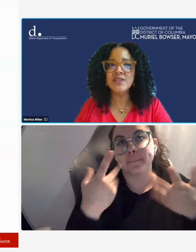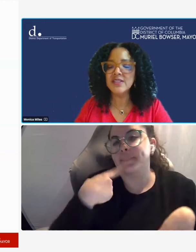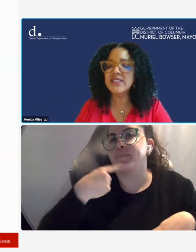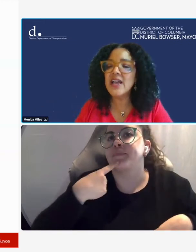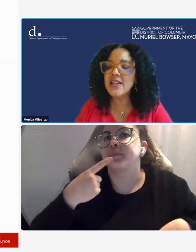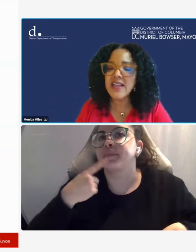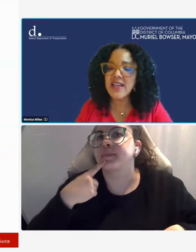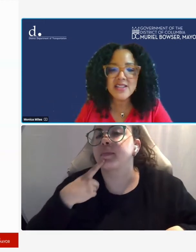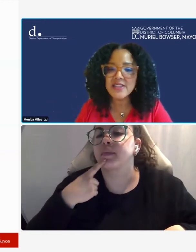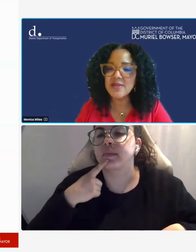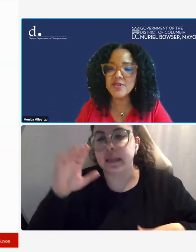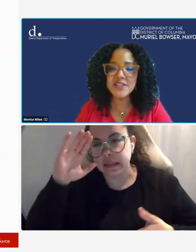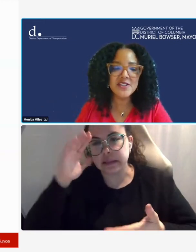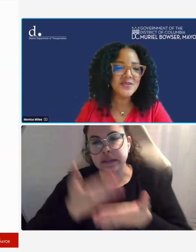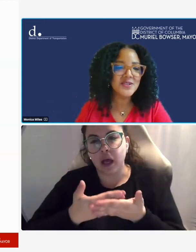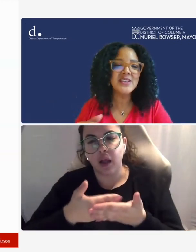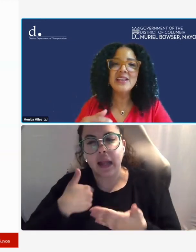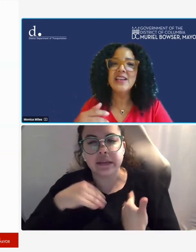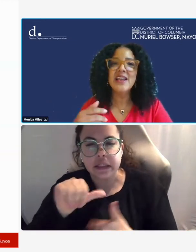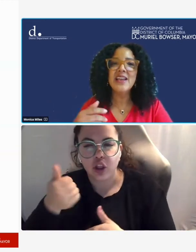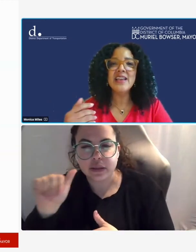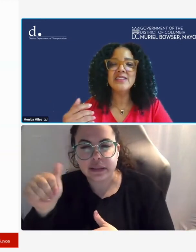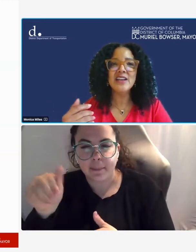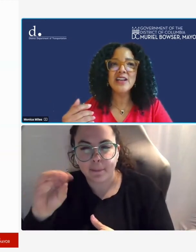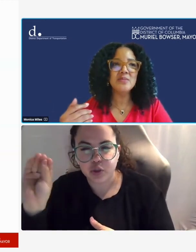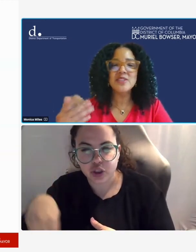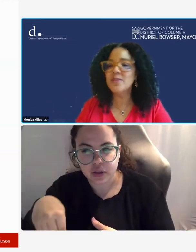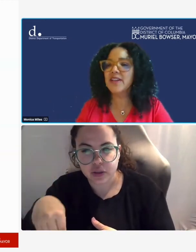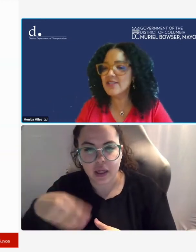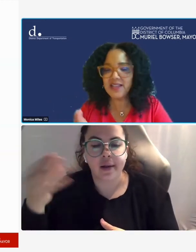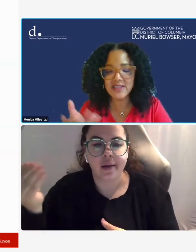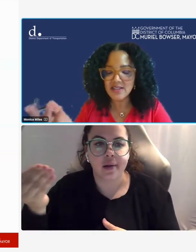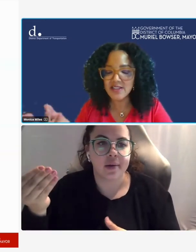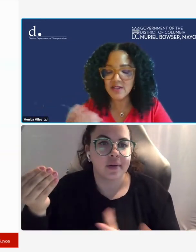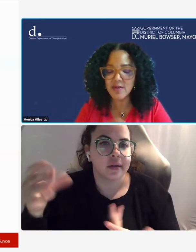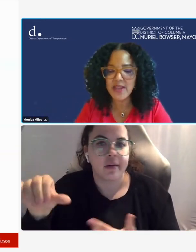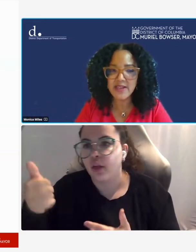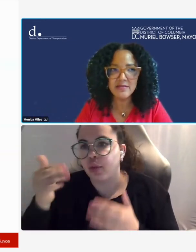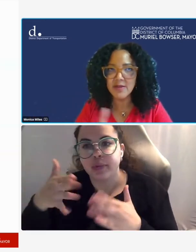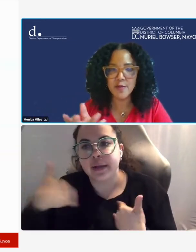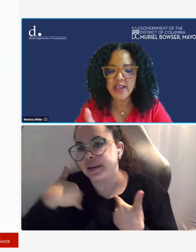the sun has another 10 interest and um somebody else has you know the remaining the remaining